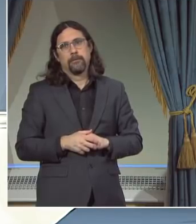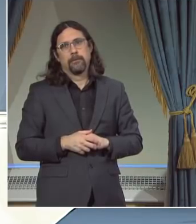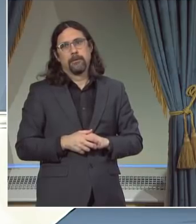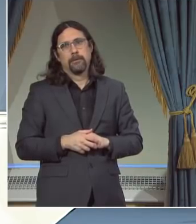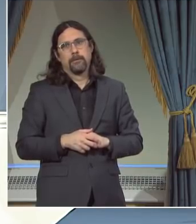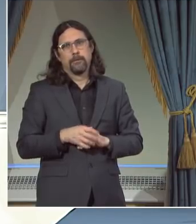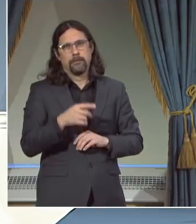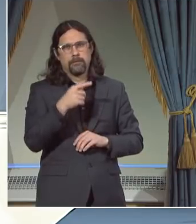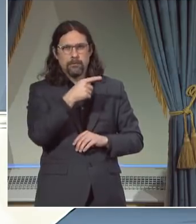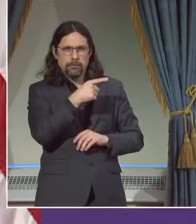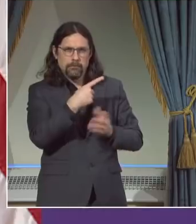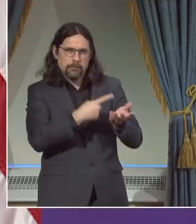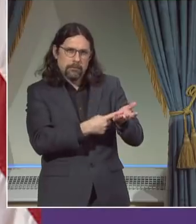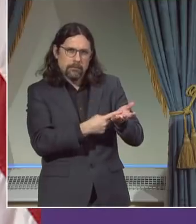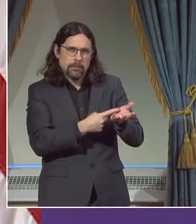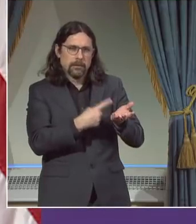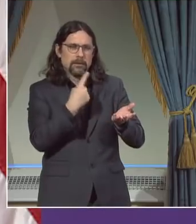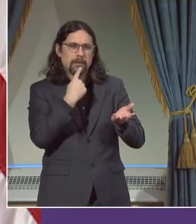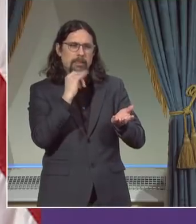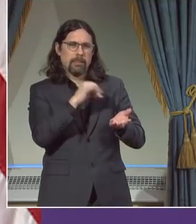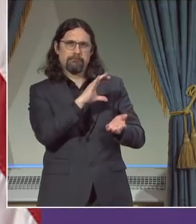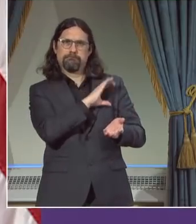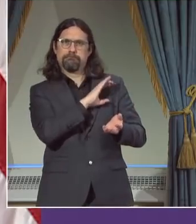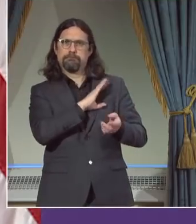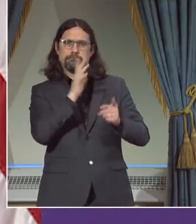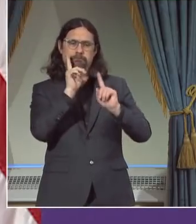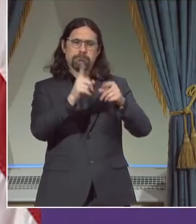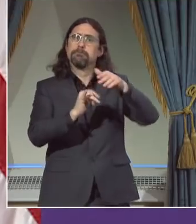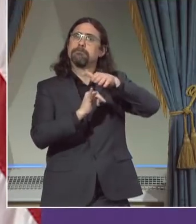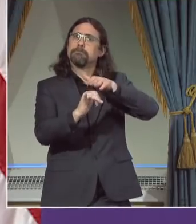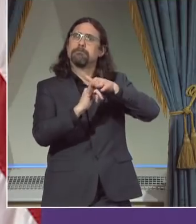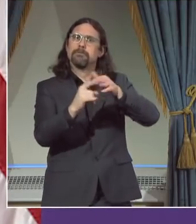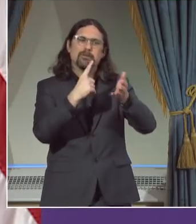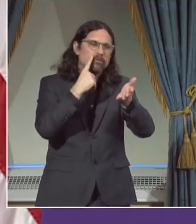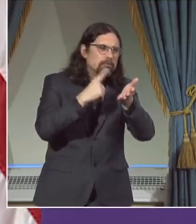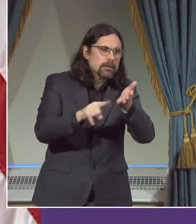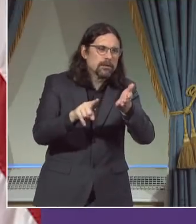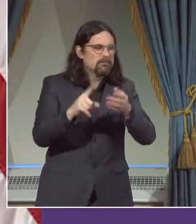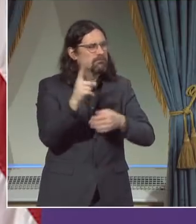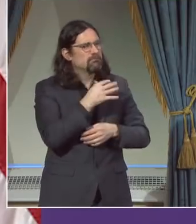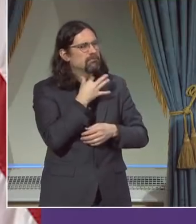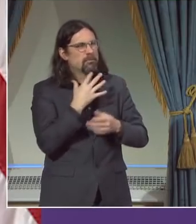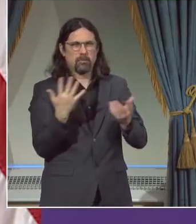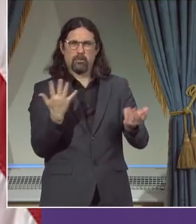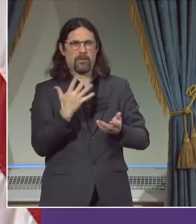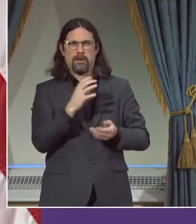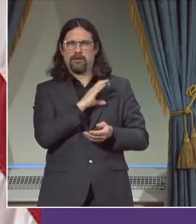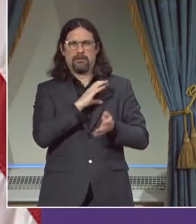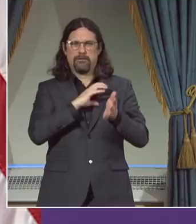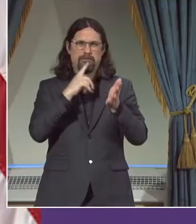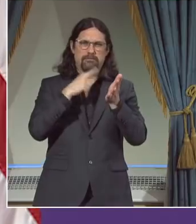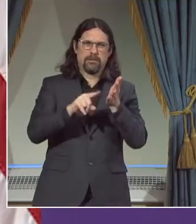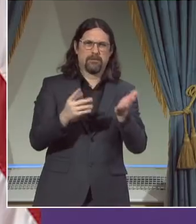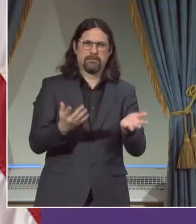OIDNGP SOTCH ECKS OF SUBWAY CARS, WHAT ARE YOU CHECKING EXACTLY?